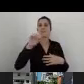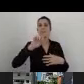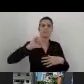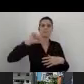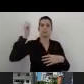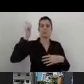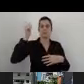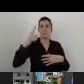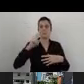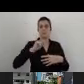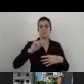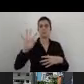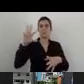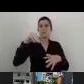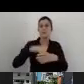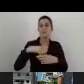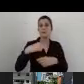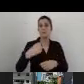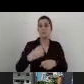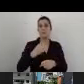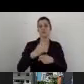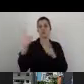For example, if I'm organization,